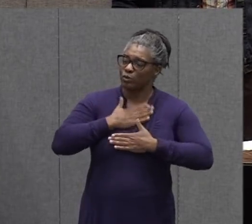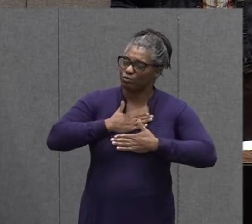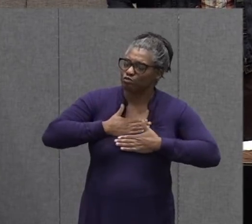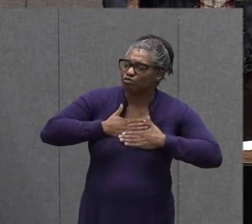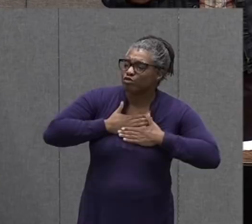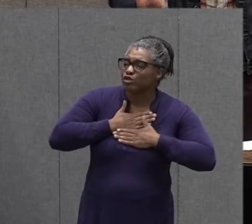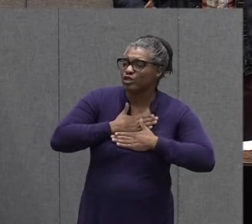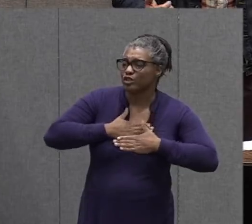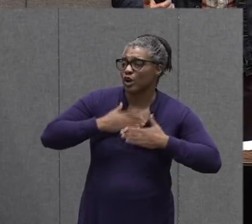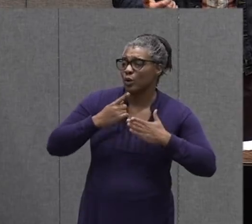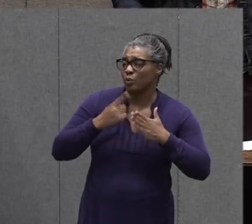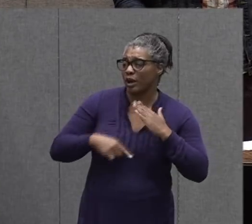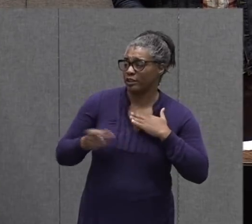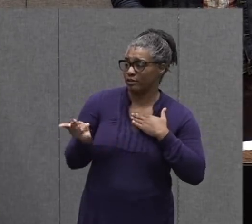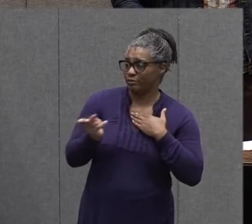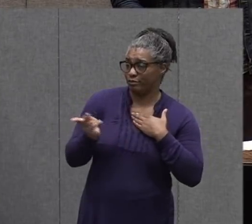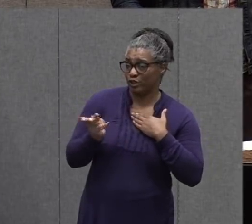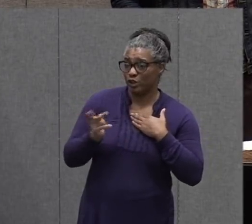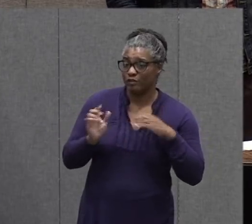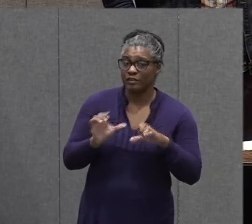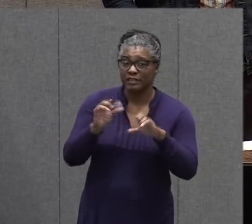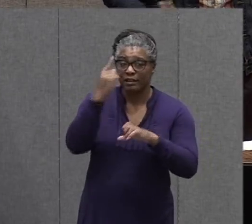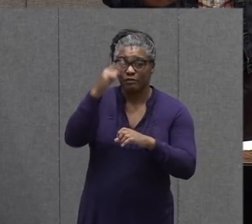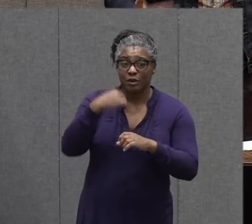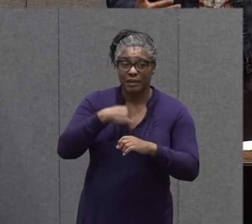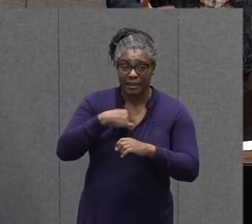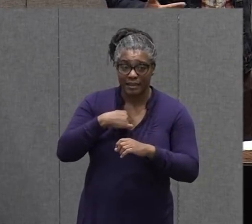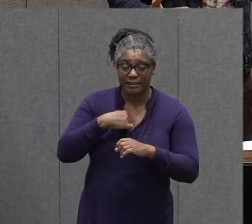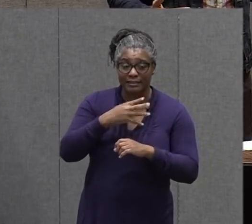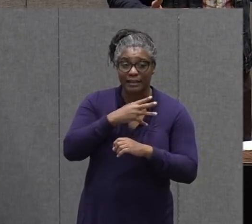have done for me, and how I've grown as a person.